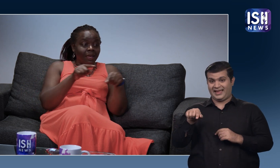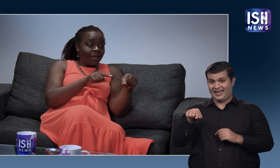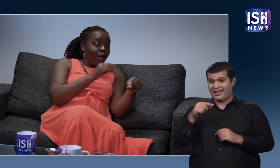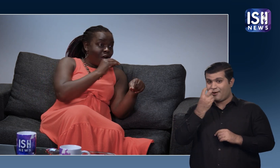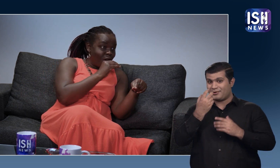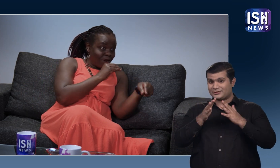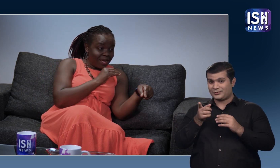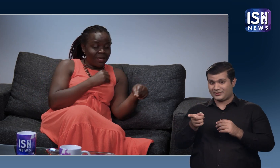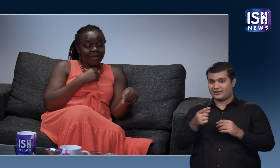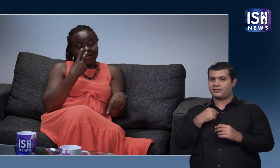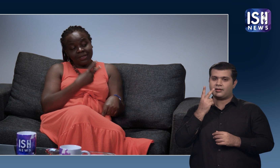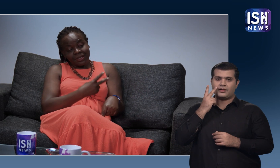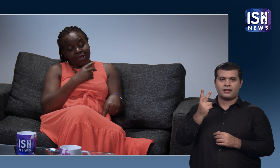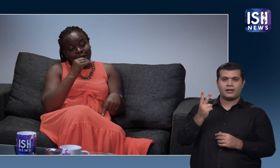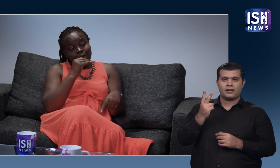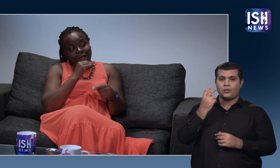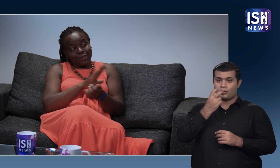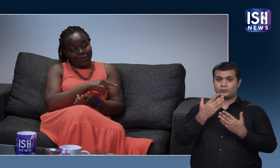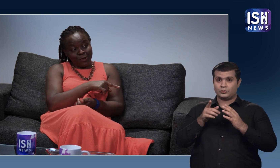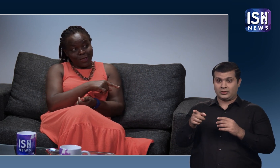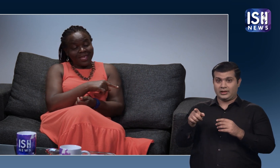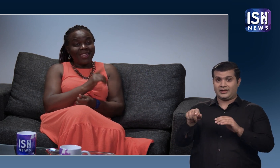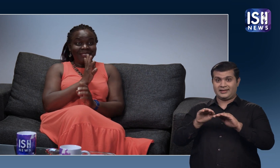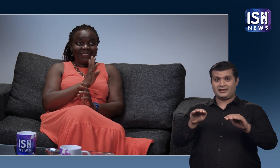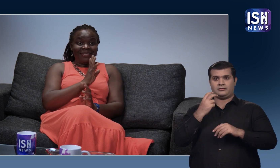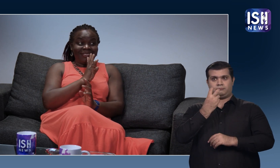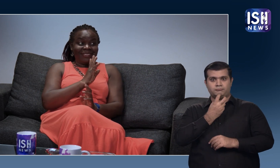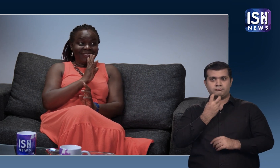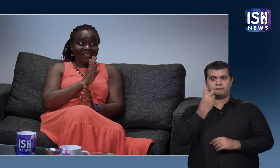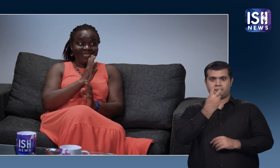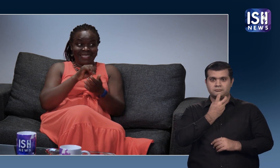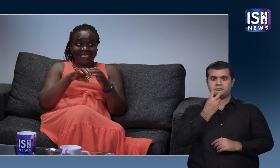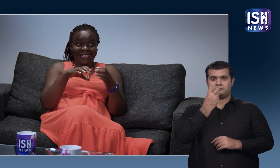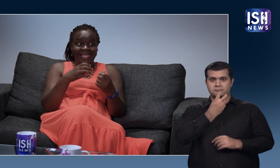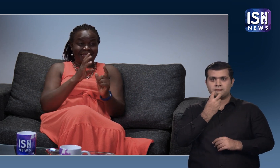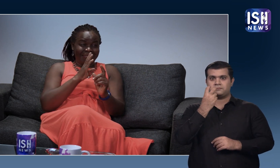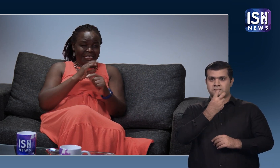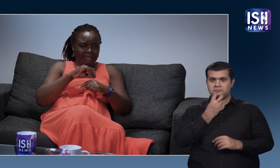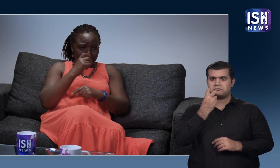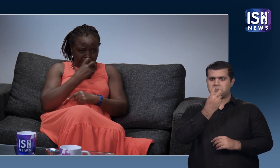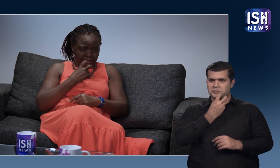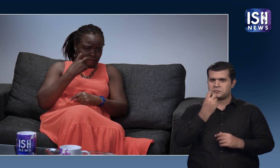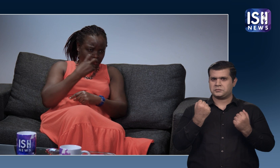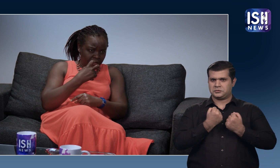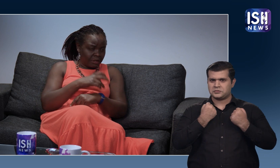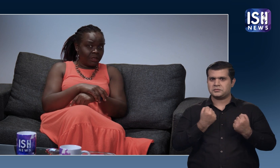and the other one follows oralism. In Oral school, I observed that Deaf students were trying to speak and lip-read in the class.